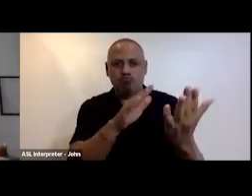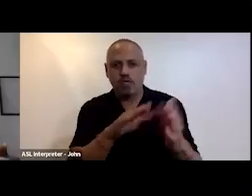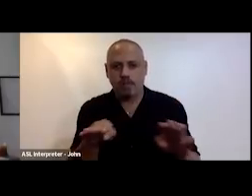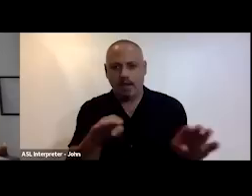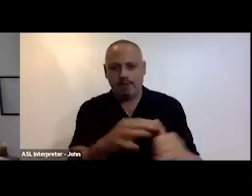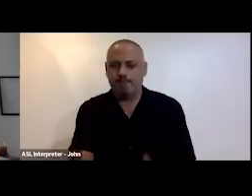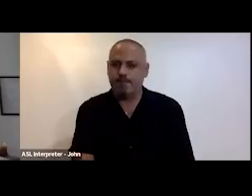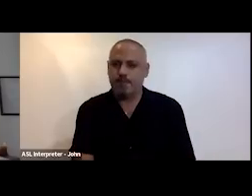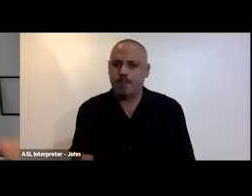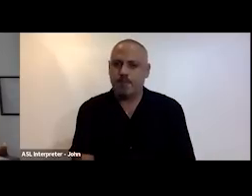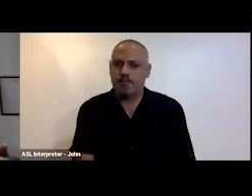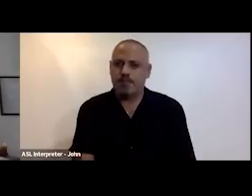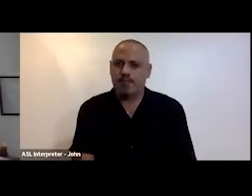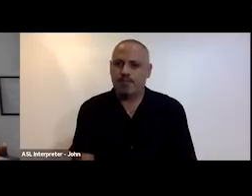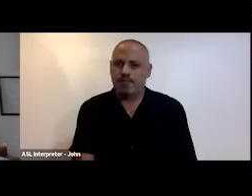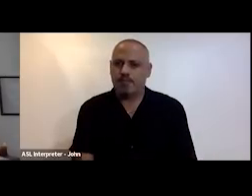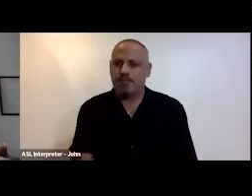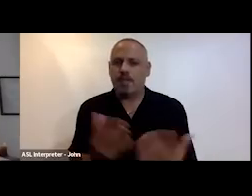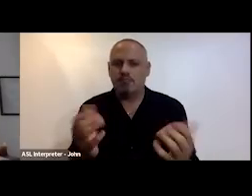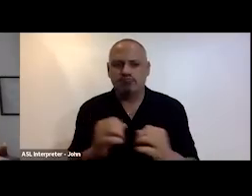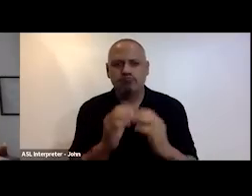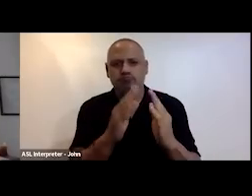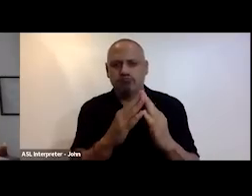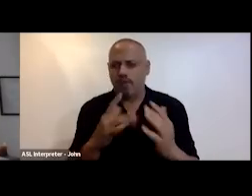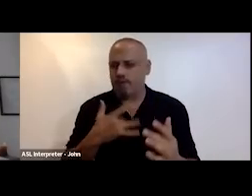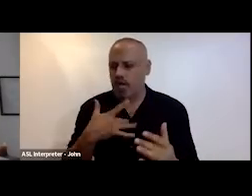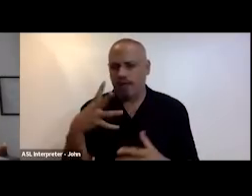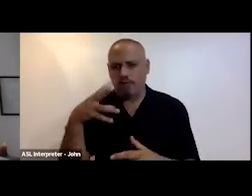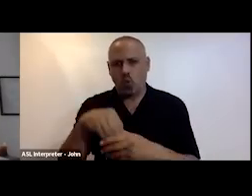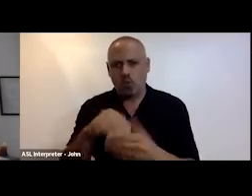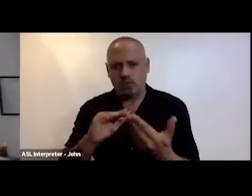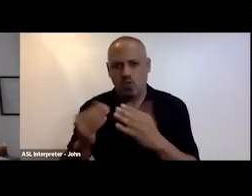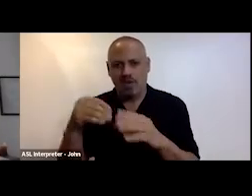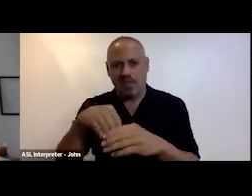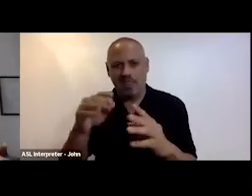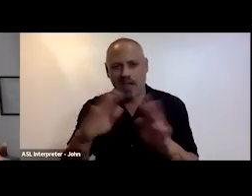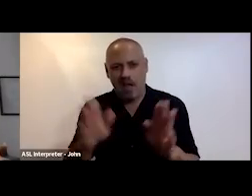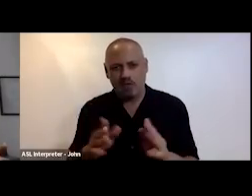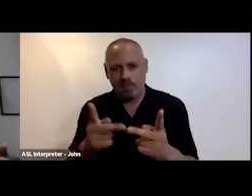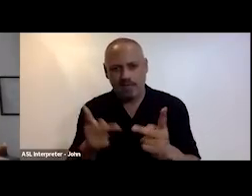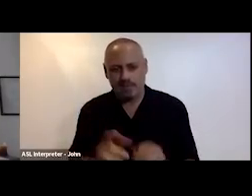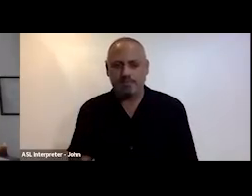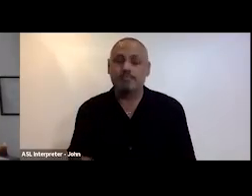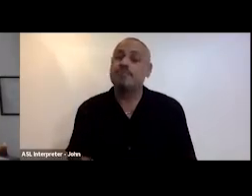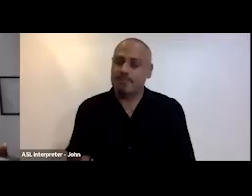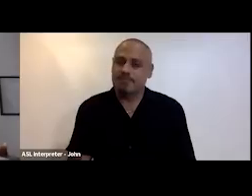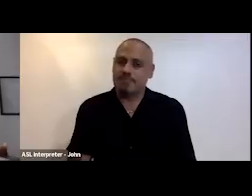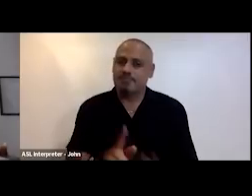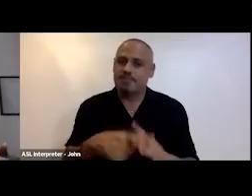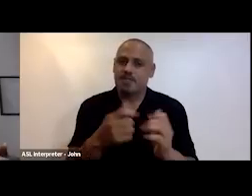and foster a sense of inclusion and community within the housing sites. So starting a bit with depression.